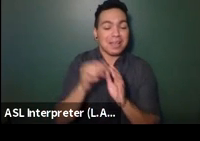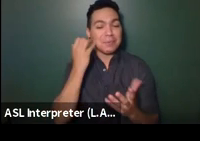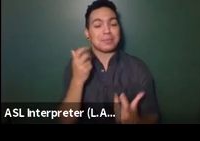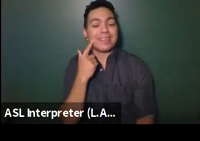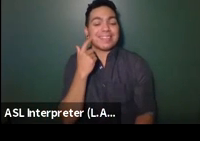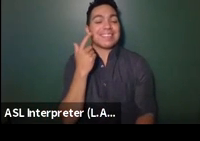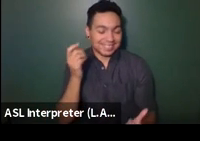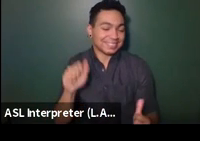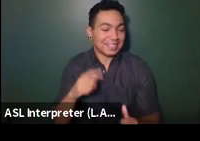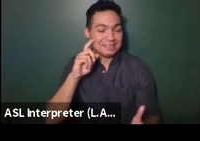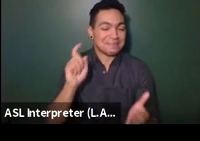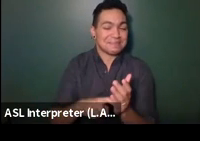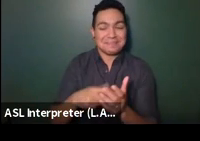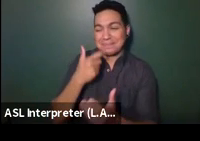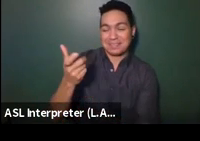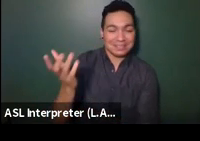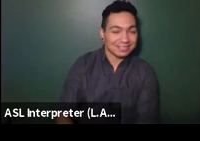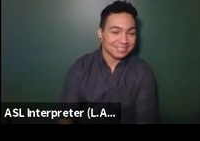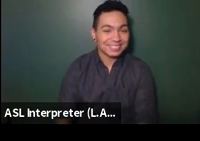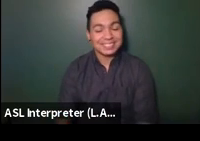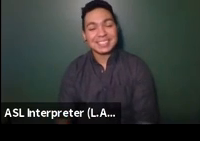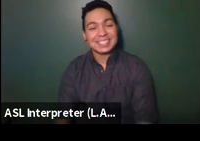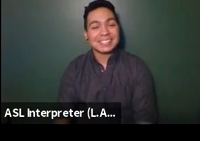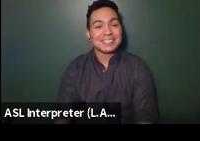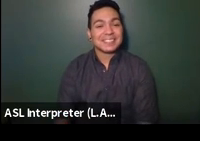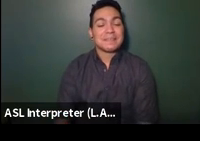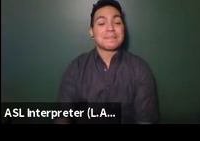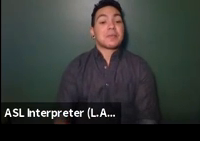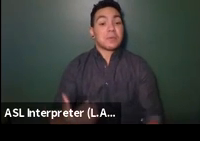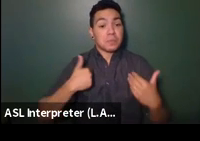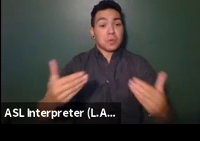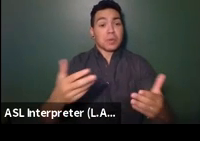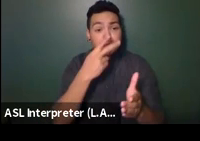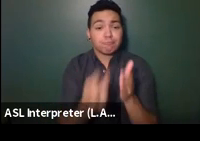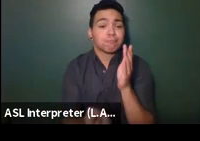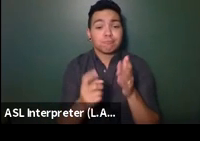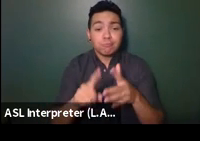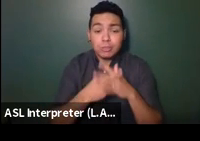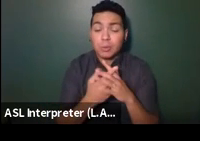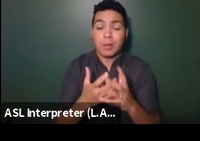ESD 189 - Amy Colburn: Okay, so let's dig in. Since we have a lot to get to today. So just as a reminder, these links are available in the slide deck.